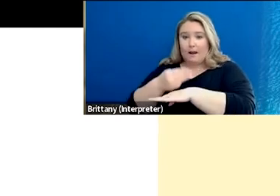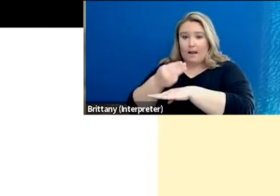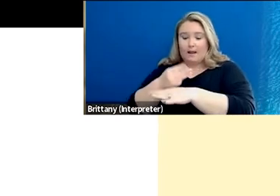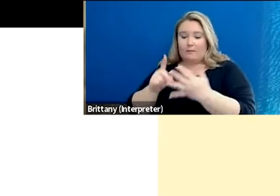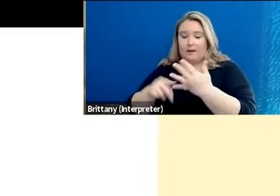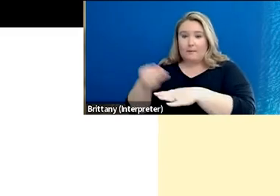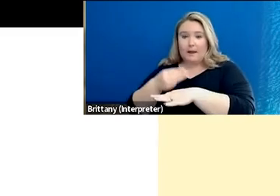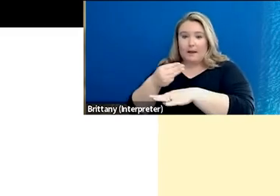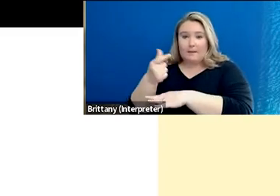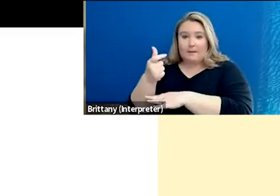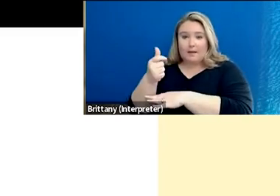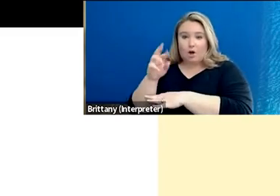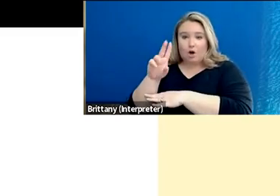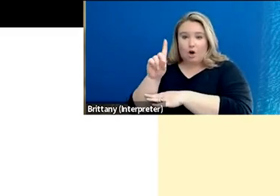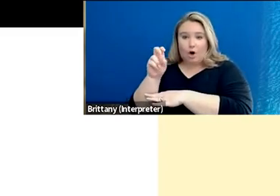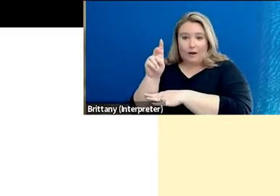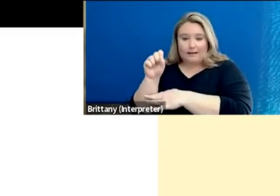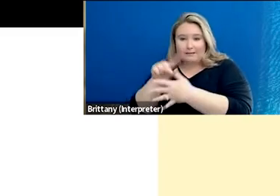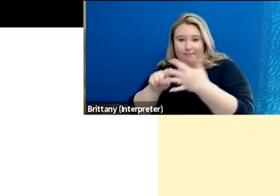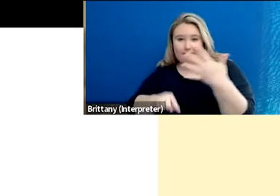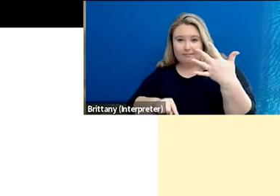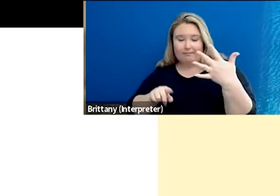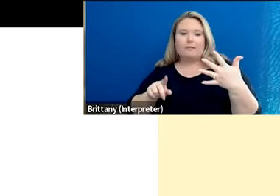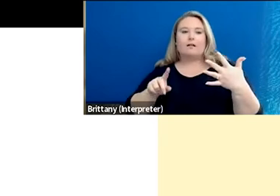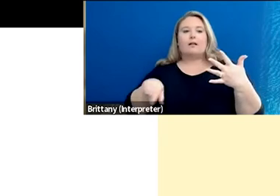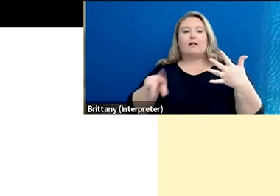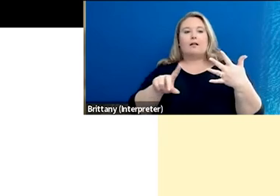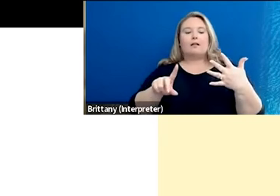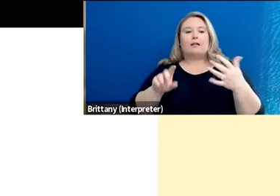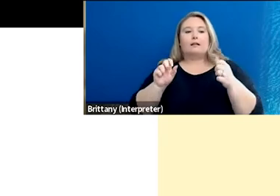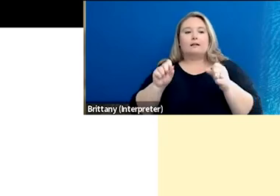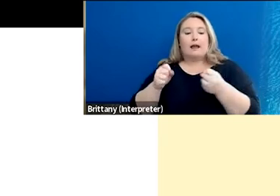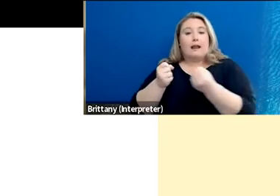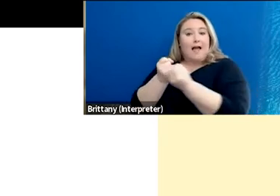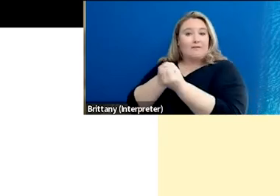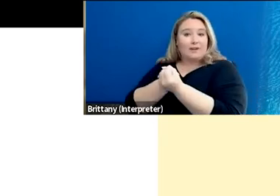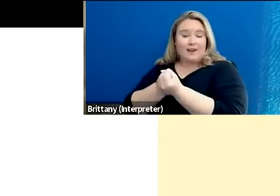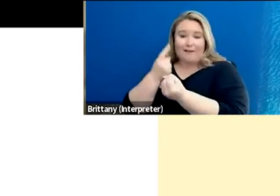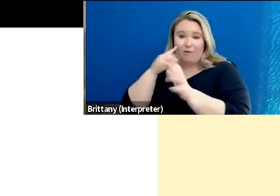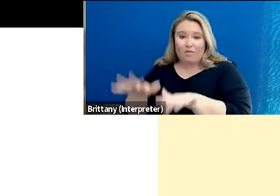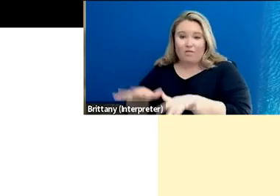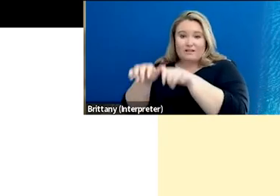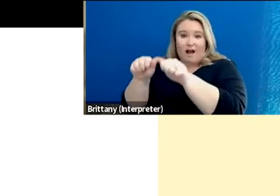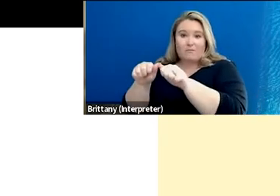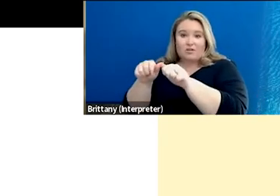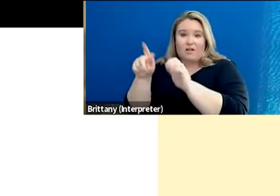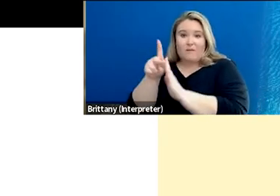an advocacy strategy that can help us advocate for the adoption of these policies throughout the county as well.